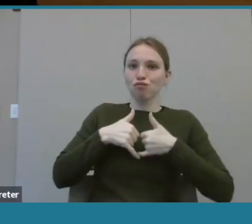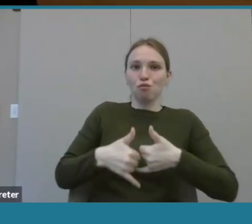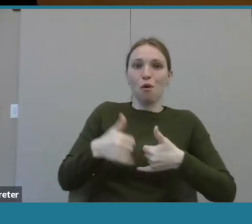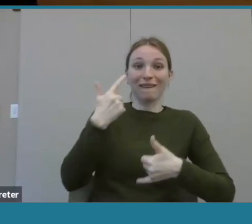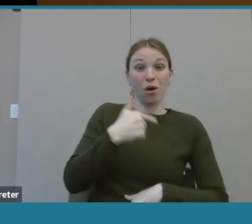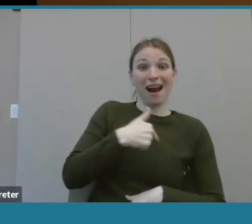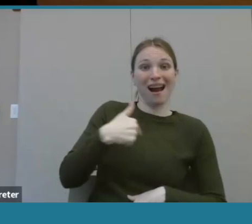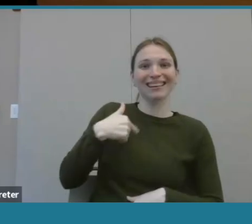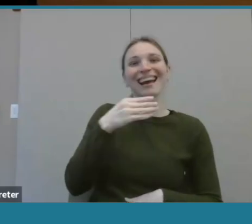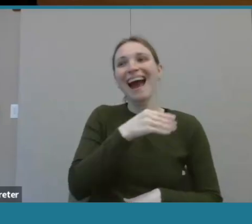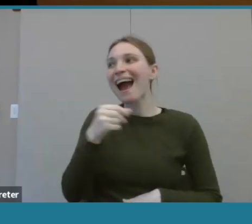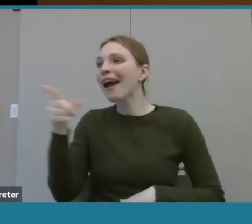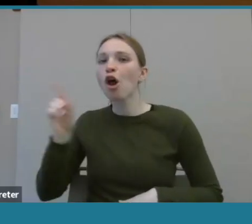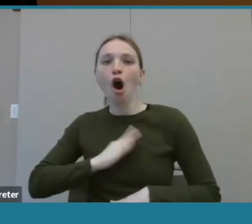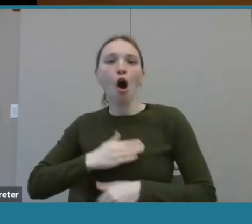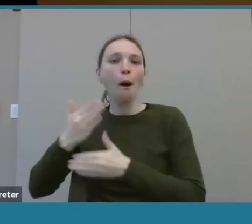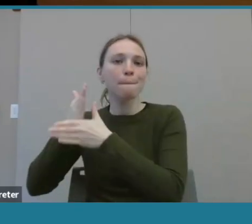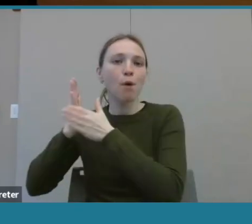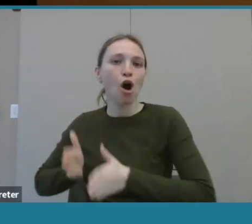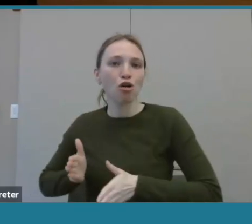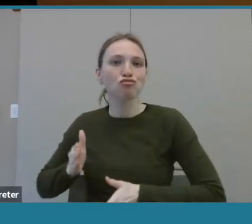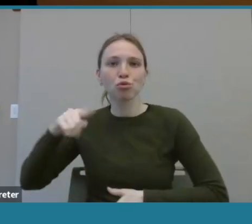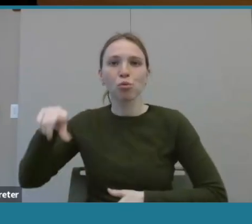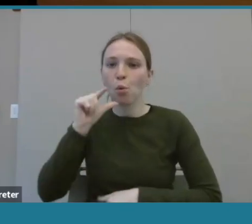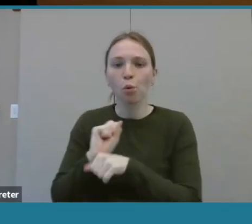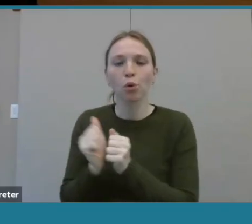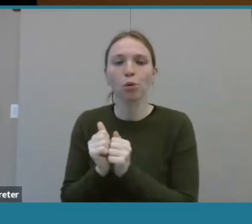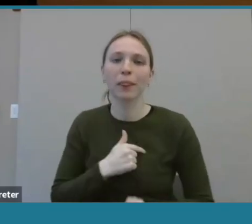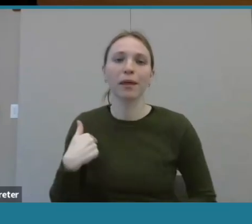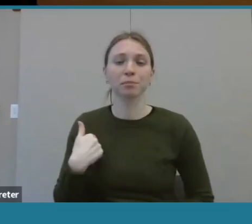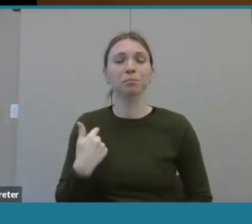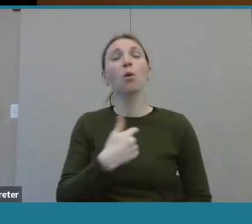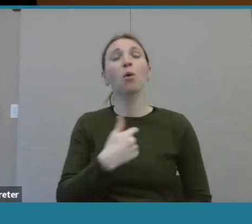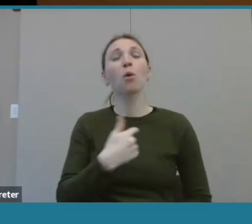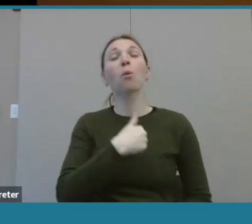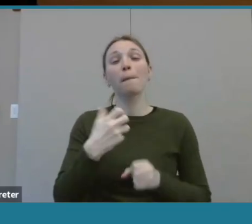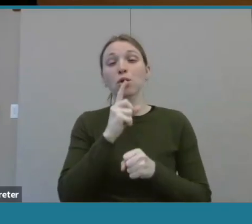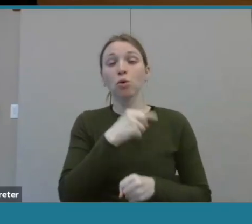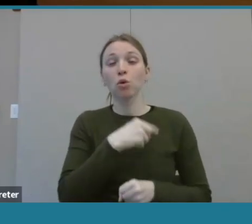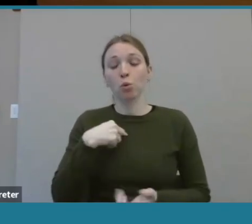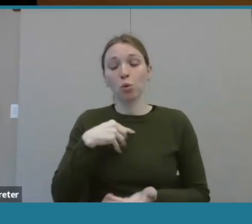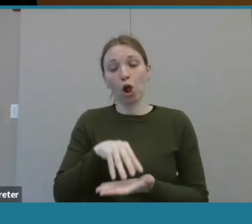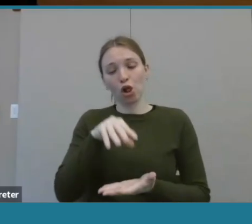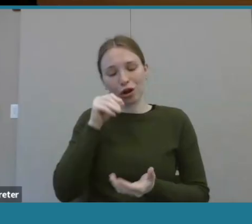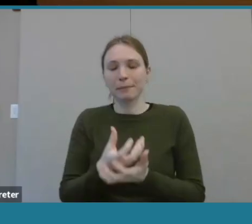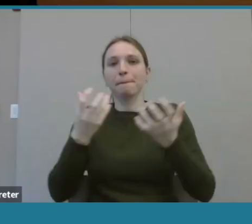help create these things. So again, we're really trying to make sure that we learn as much as possible about what we should be putting on our grounds and the processes that